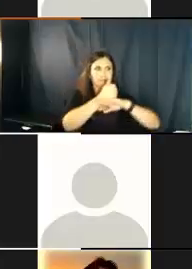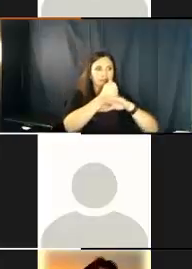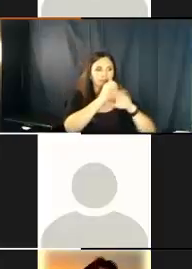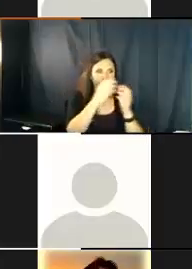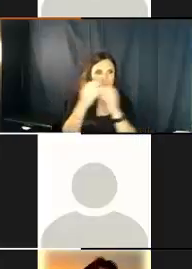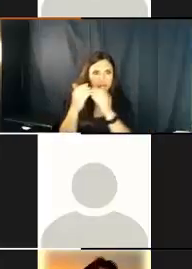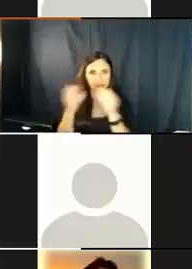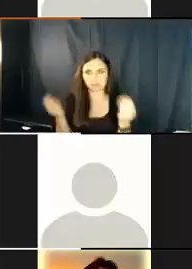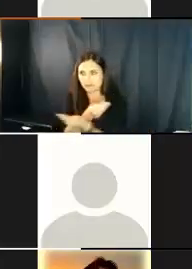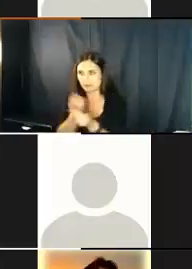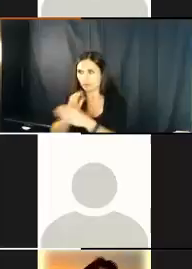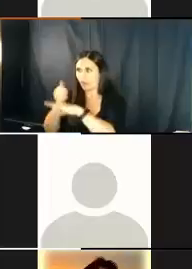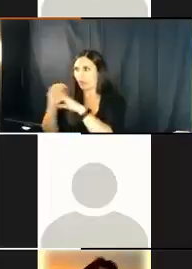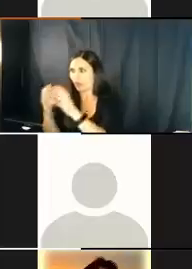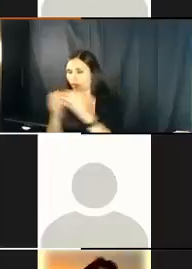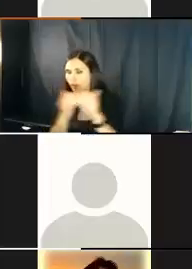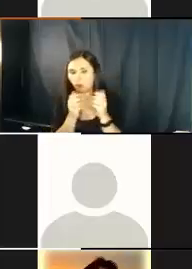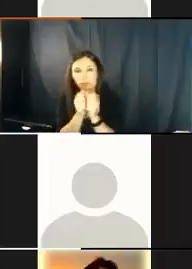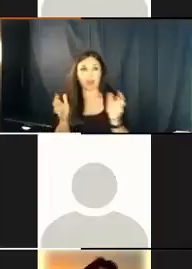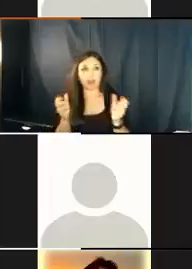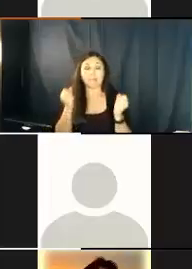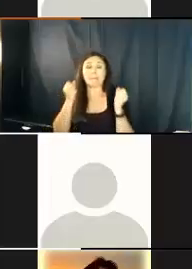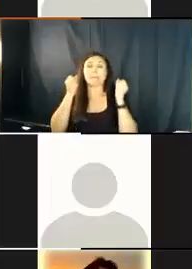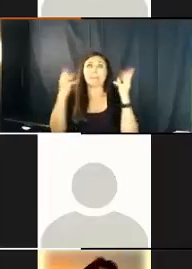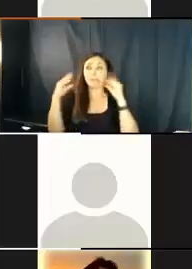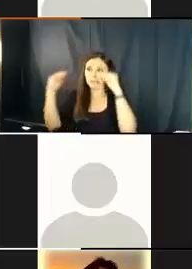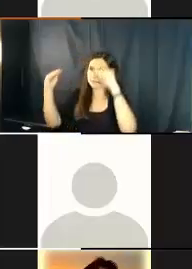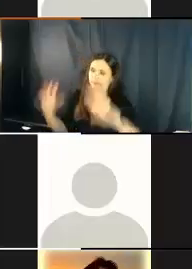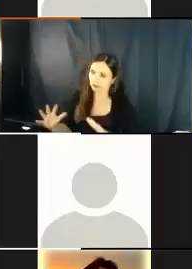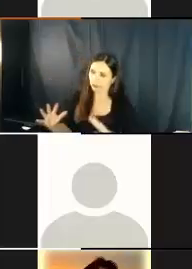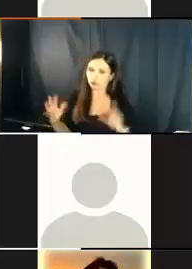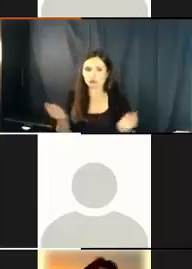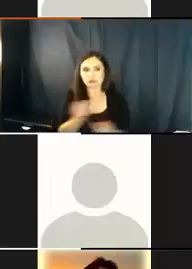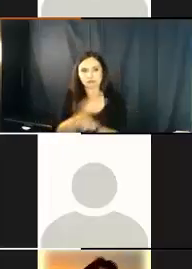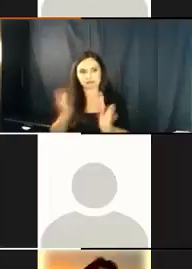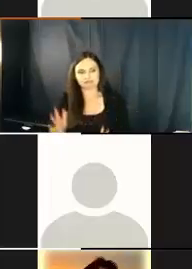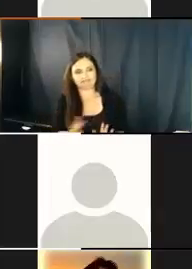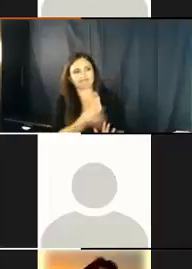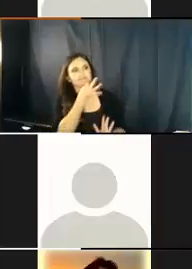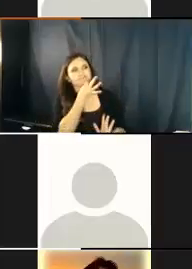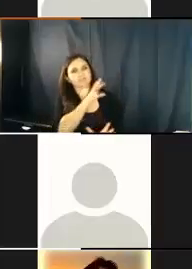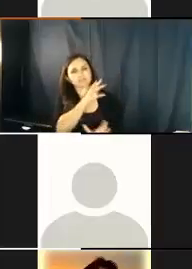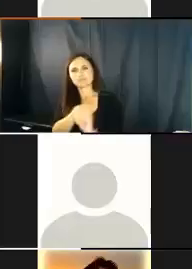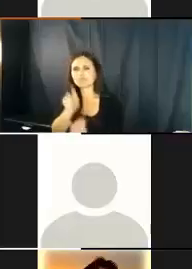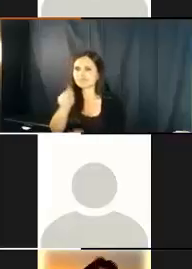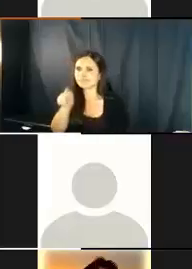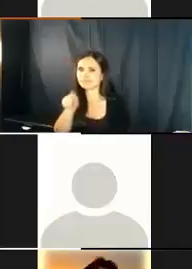large number of teachers and subject matter experts involved.